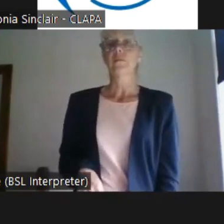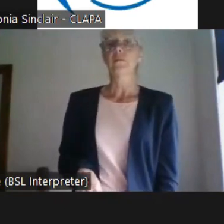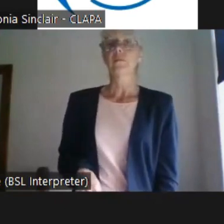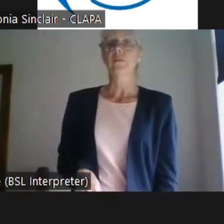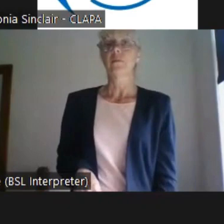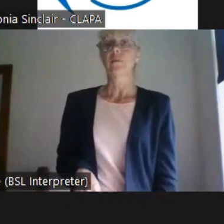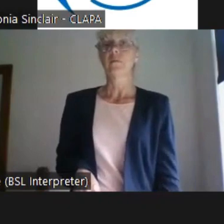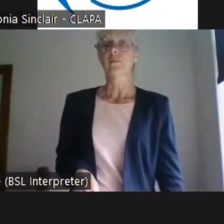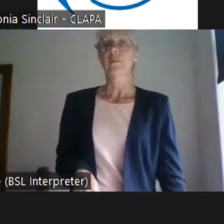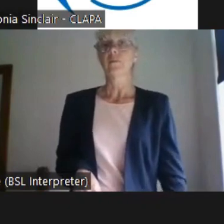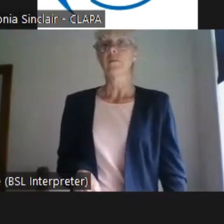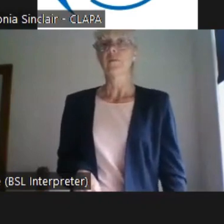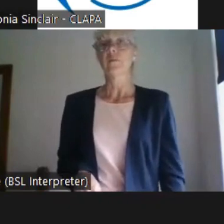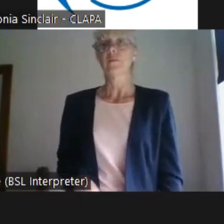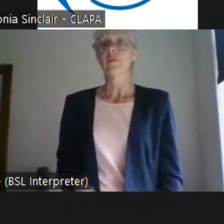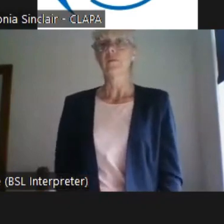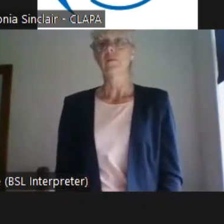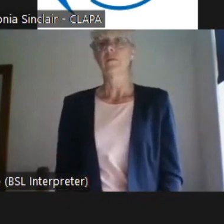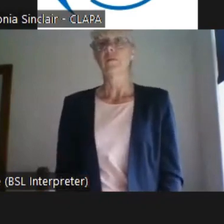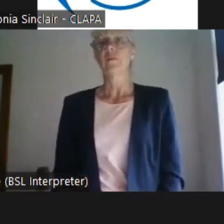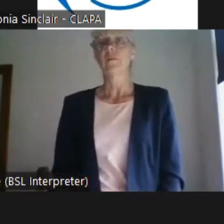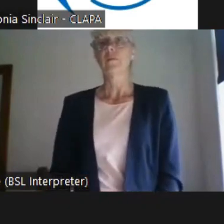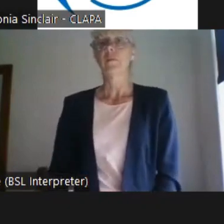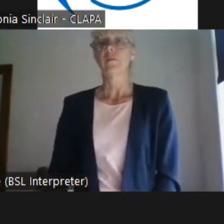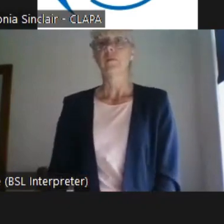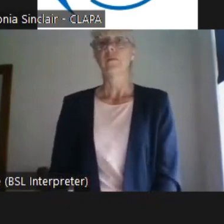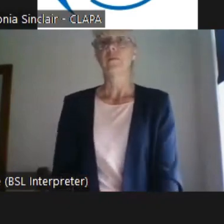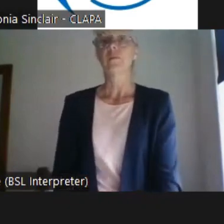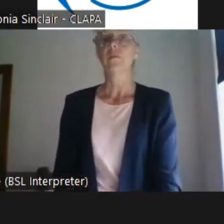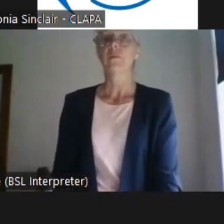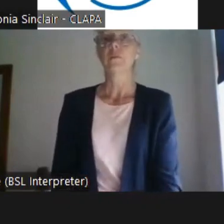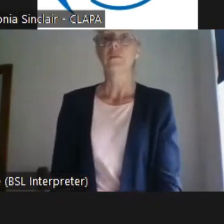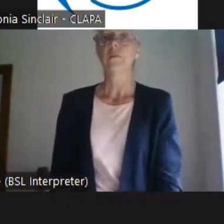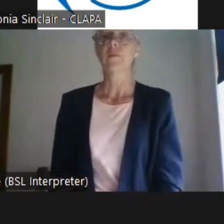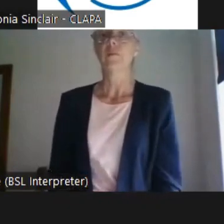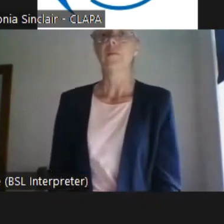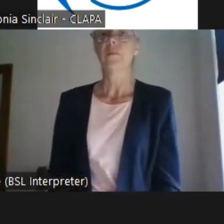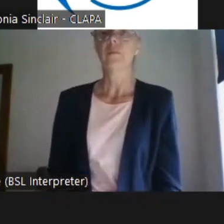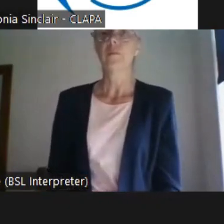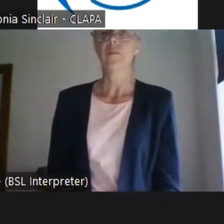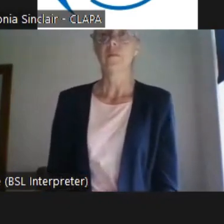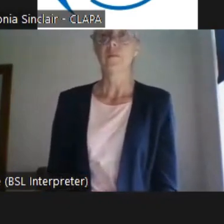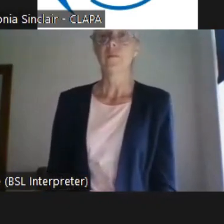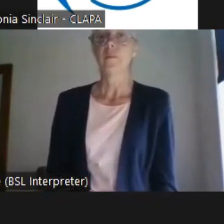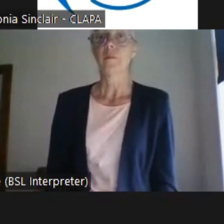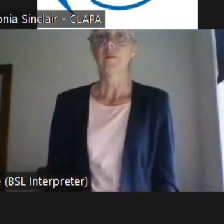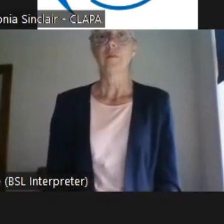thank you um please explain what the Audiology Journey should look like through the years we